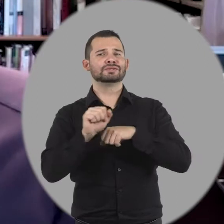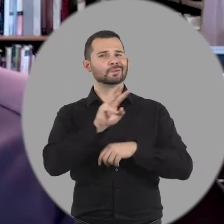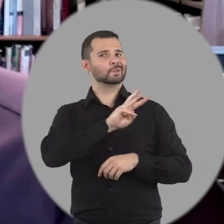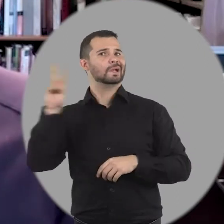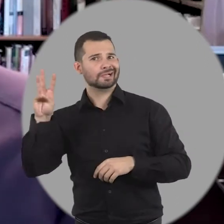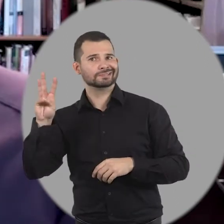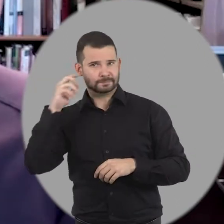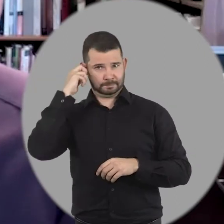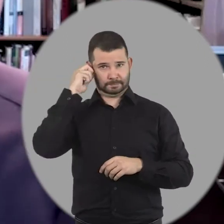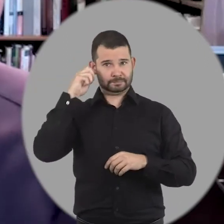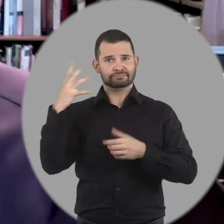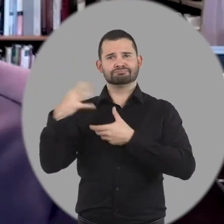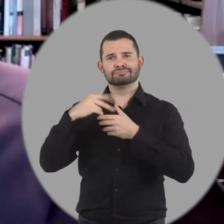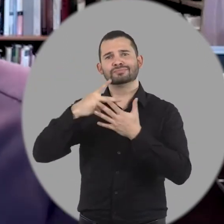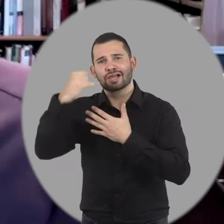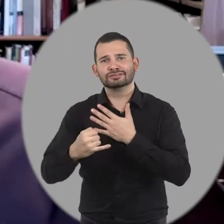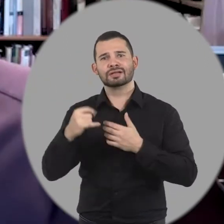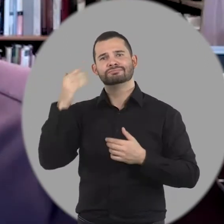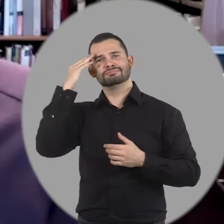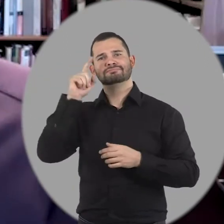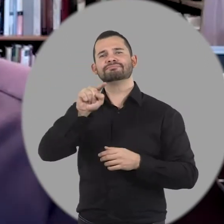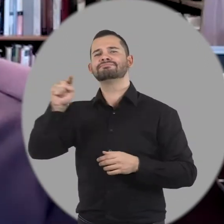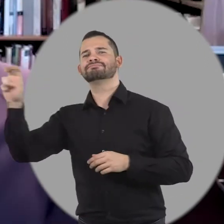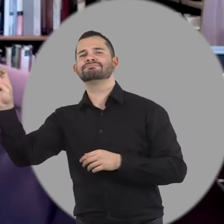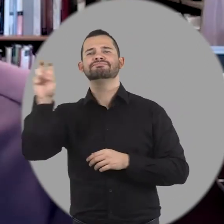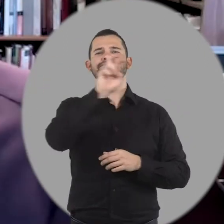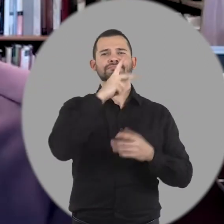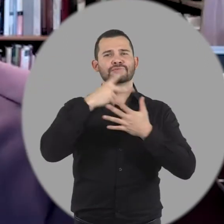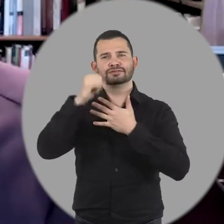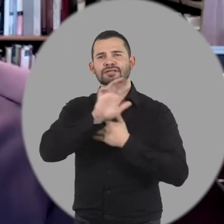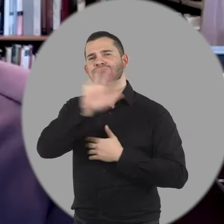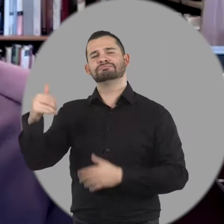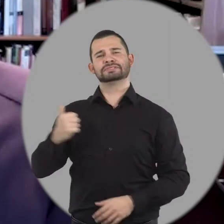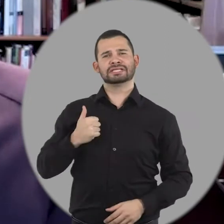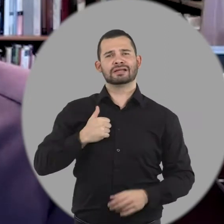this was happening across the country to make full employment for people with disabilities a goal.